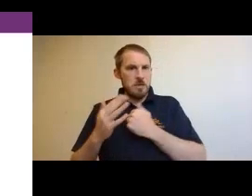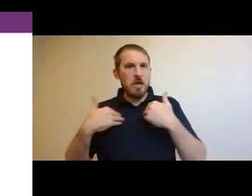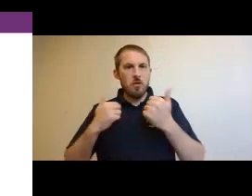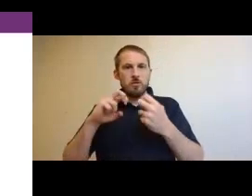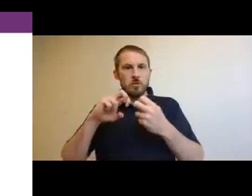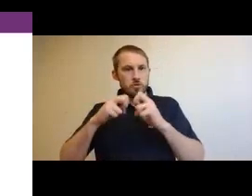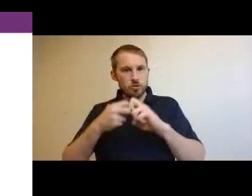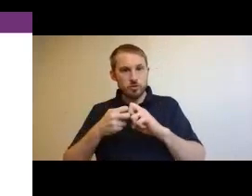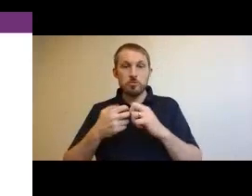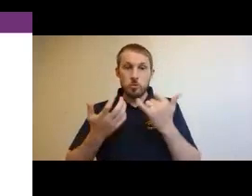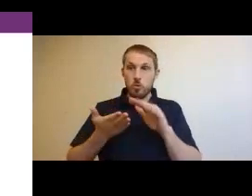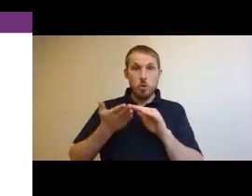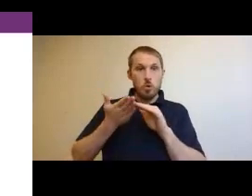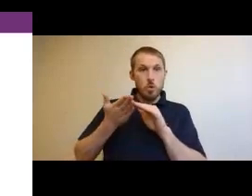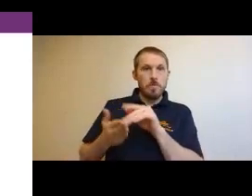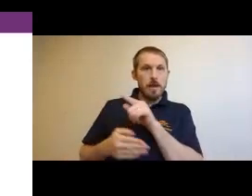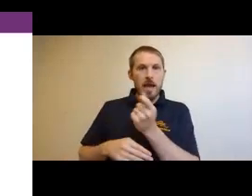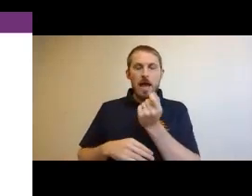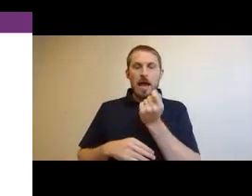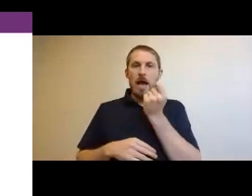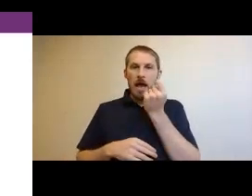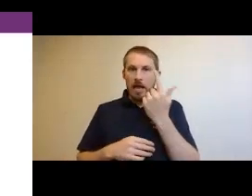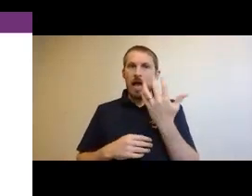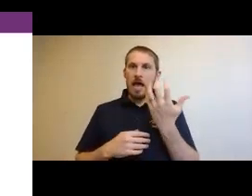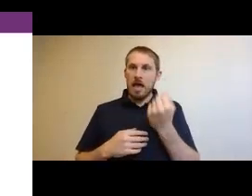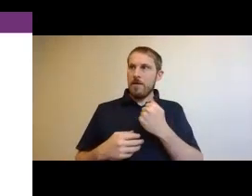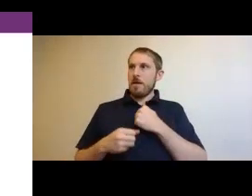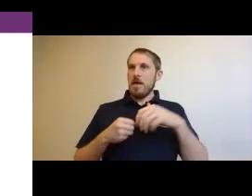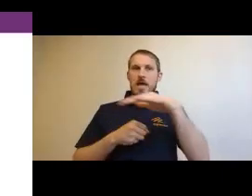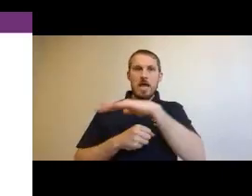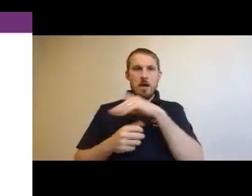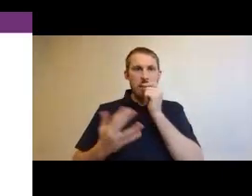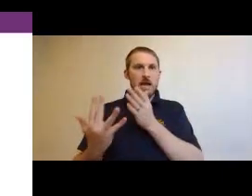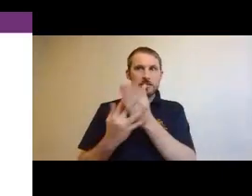what's accessible in their local area, finding out about their